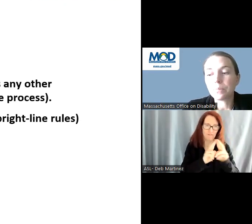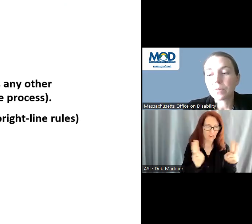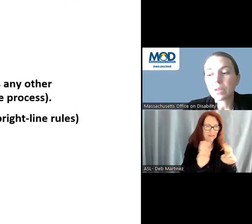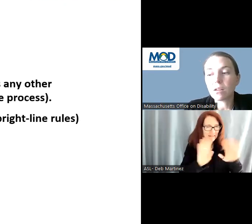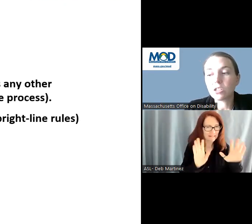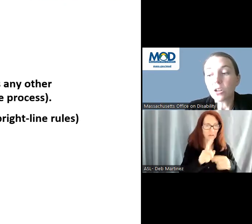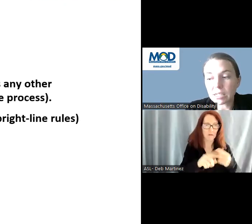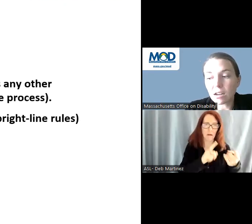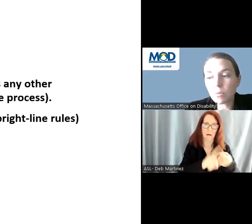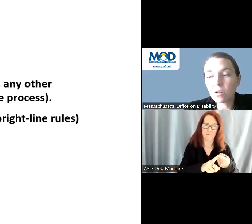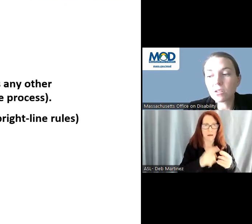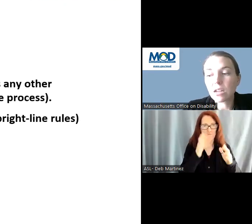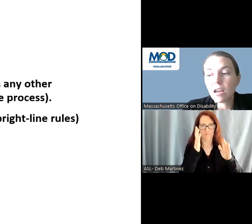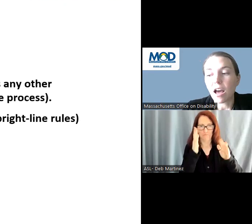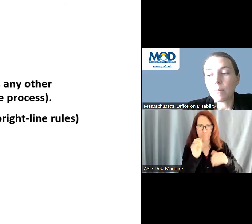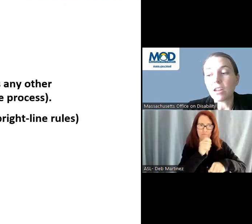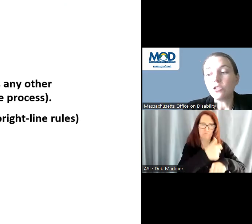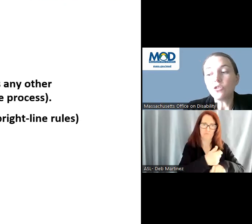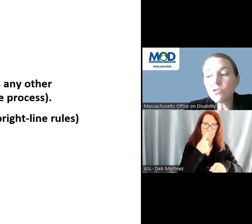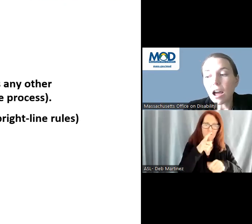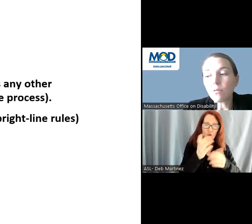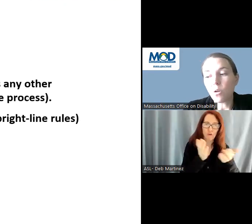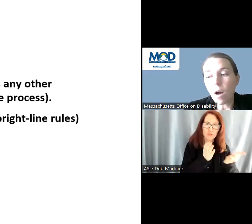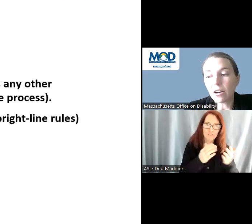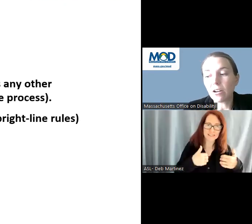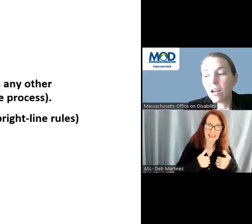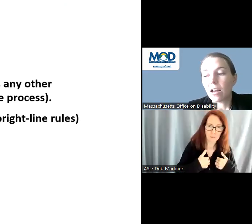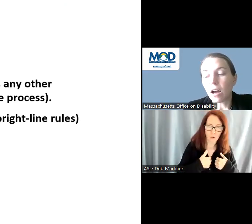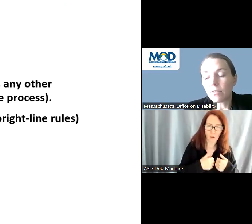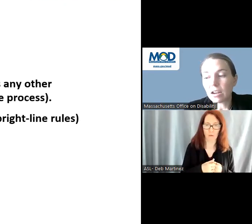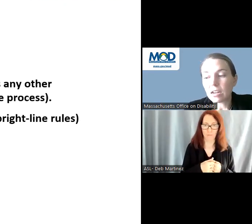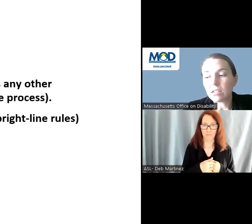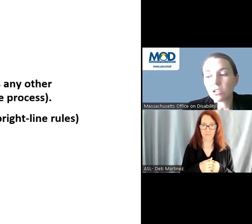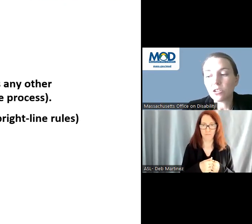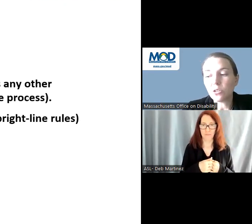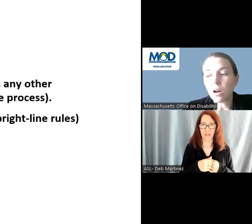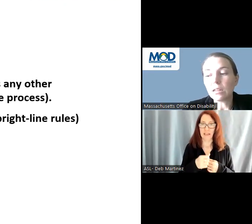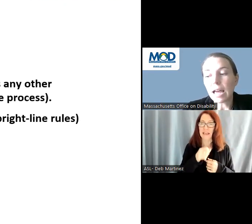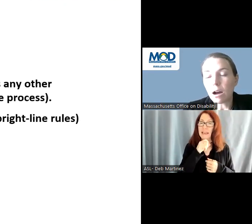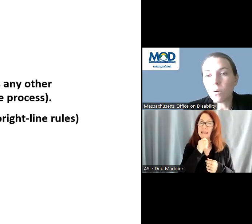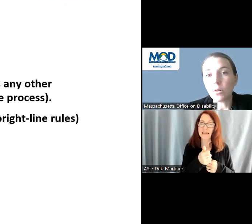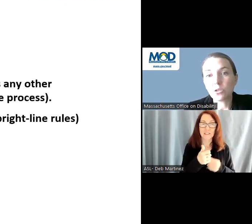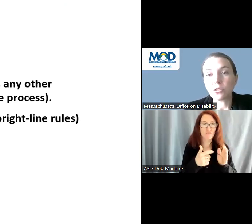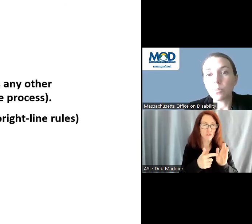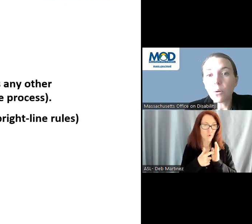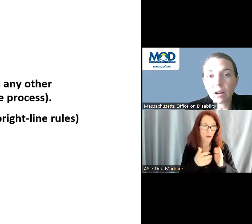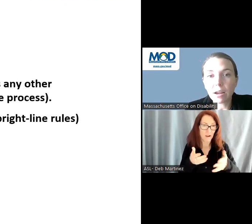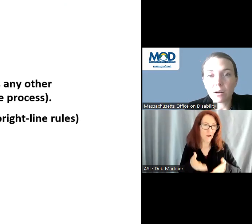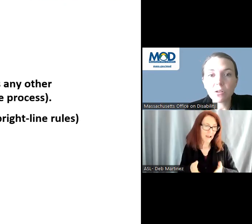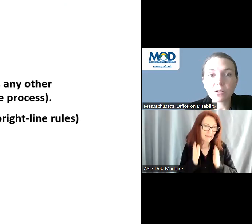service animals they do not require covered entities to allow emotional support animals,